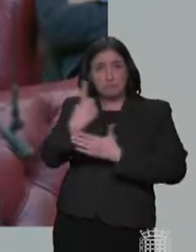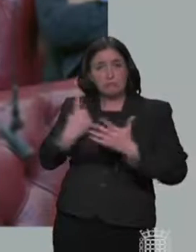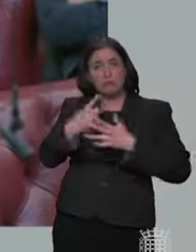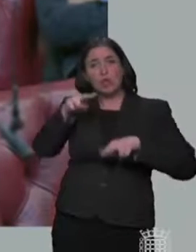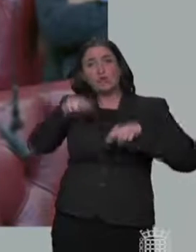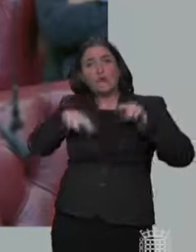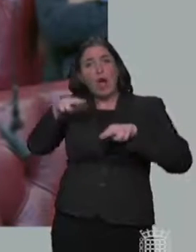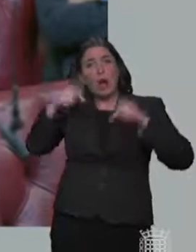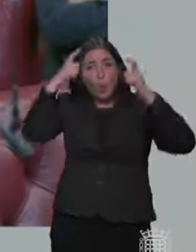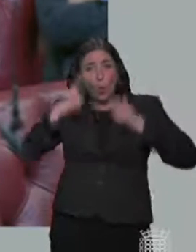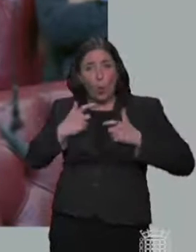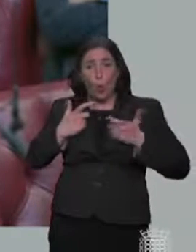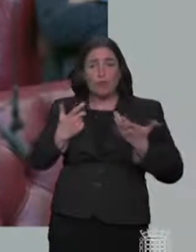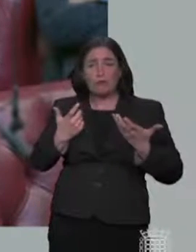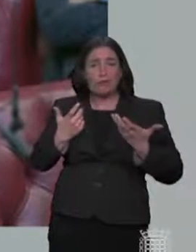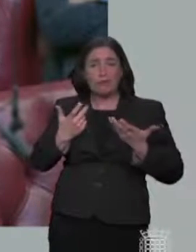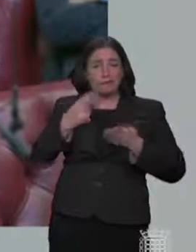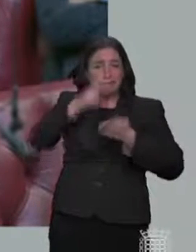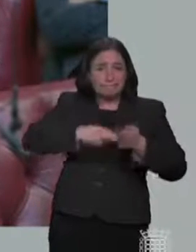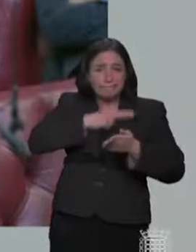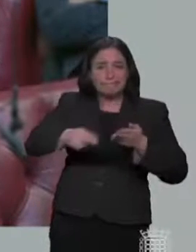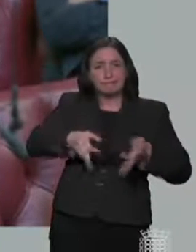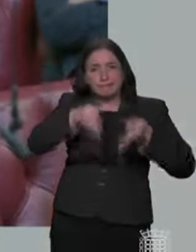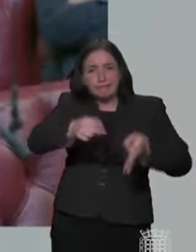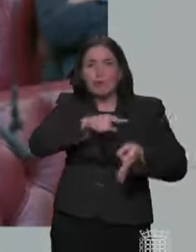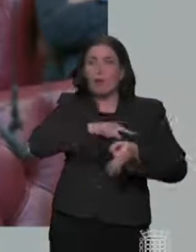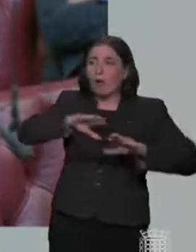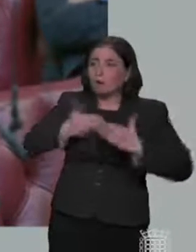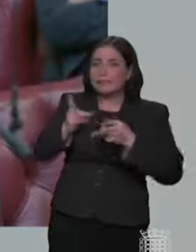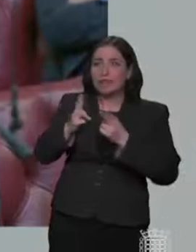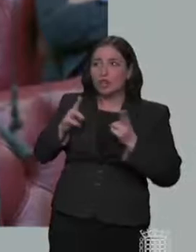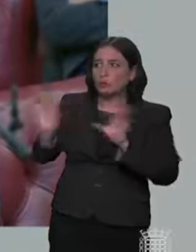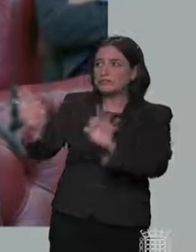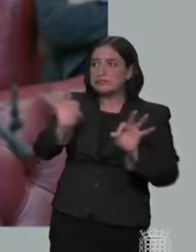number of qualified interpreters generally and it's ironic my laws that languages such as welsh